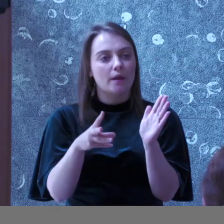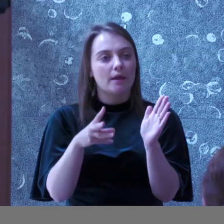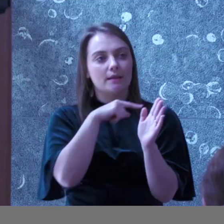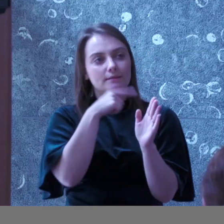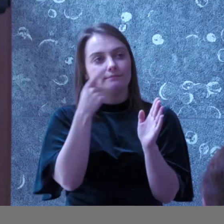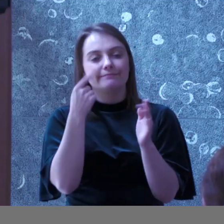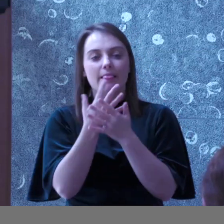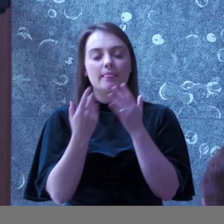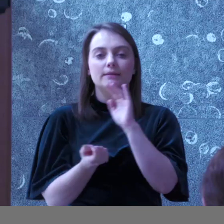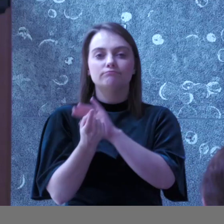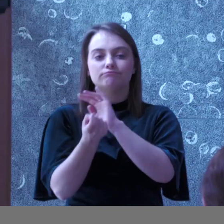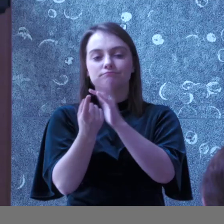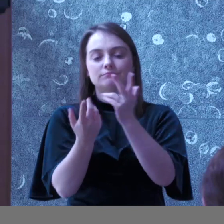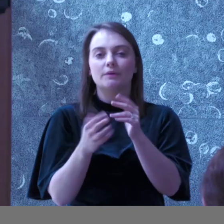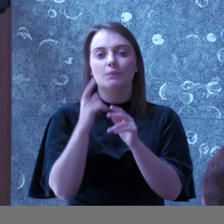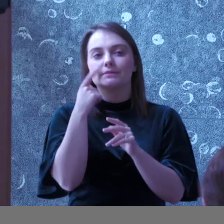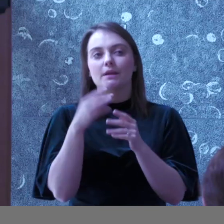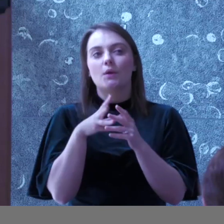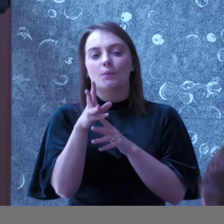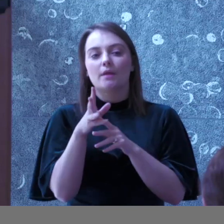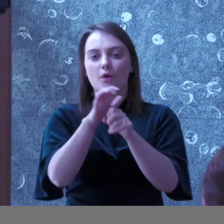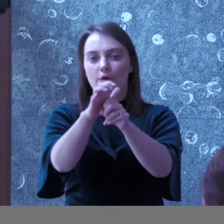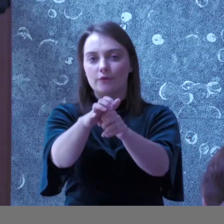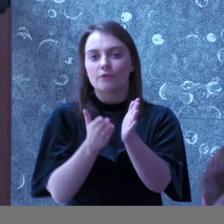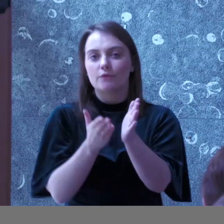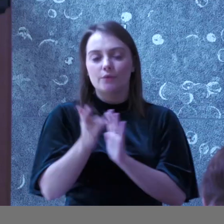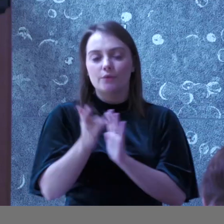going to talk about that in a minute and I realise I am the only thing standing between you and your